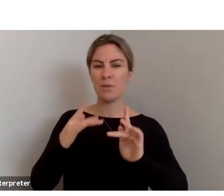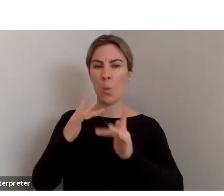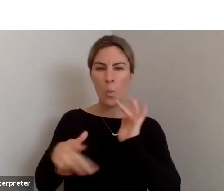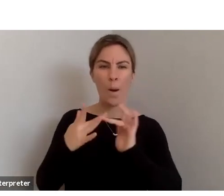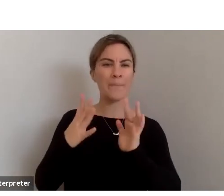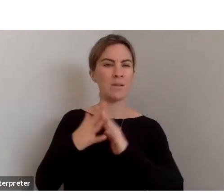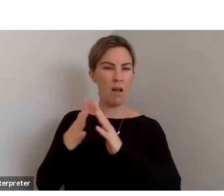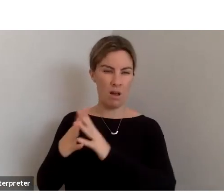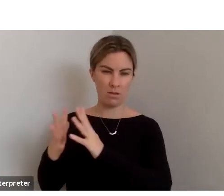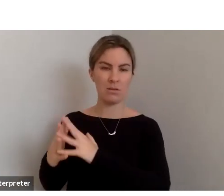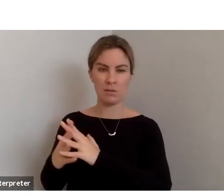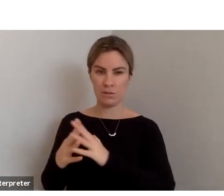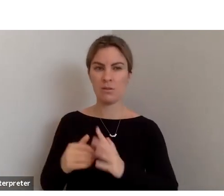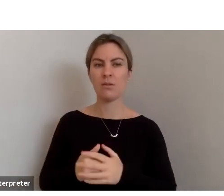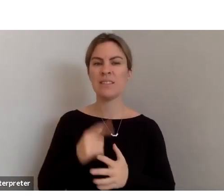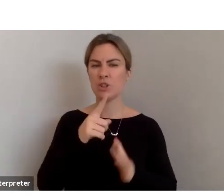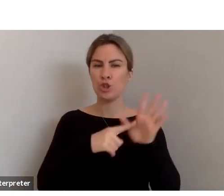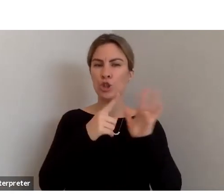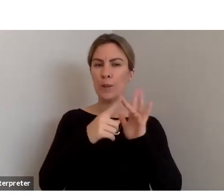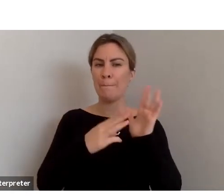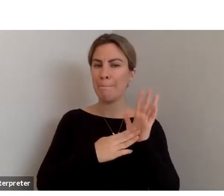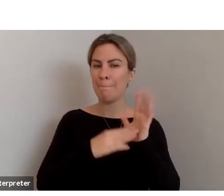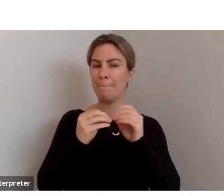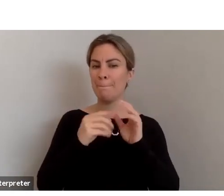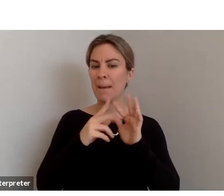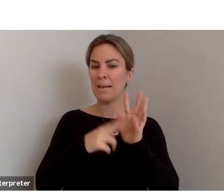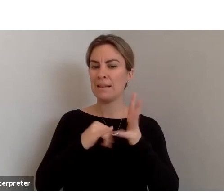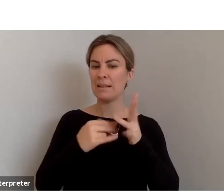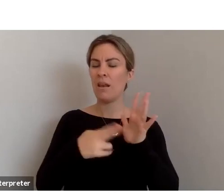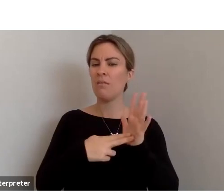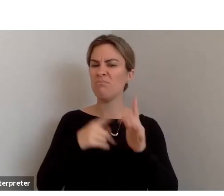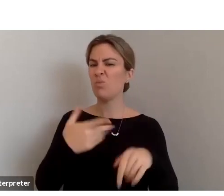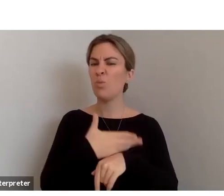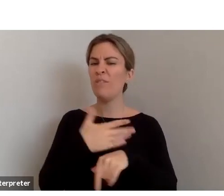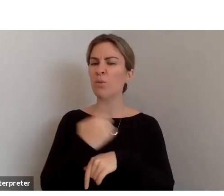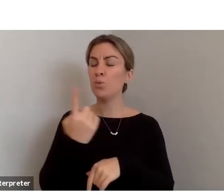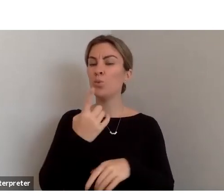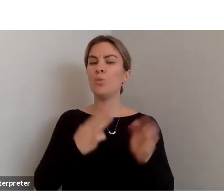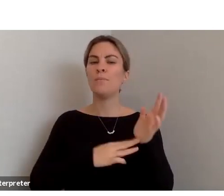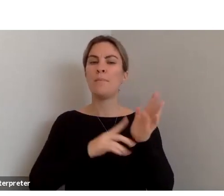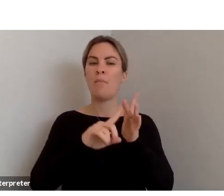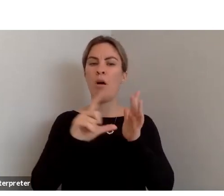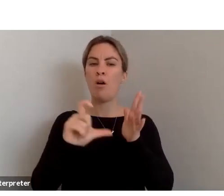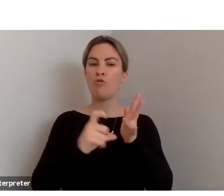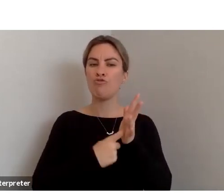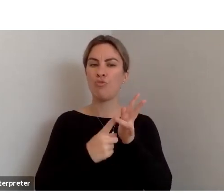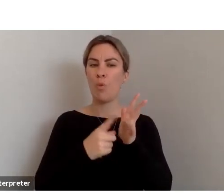I think works for Microsoft. He says that software being done is like a lawn being mowed.